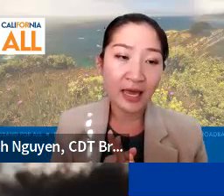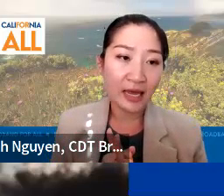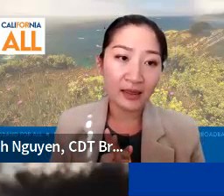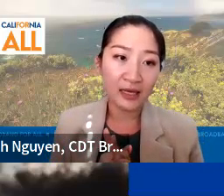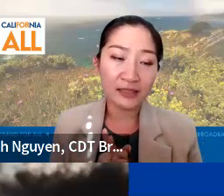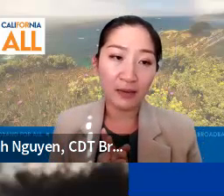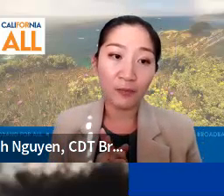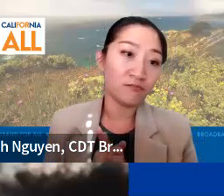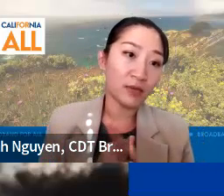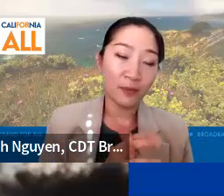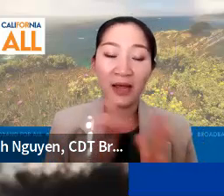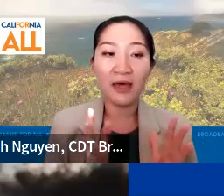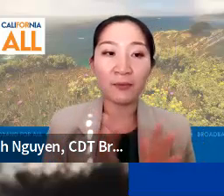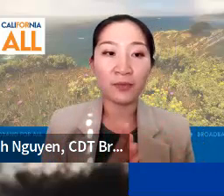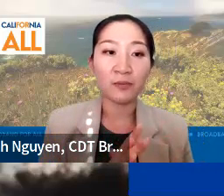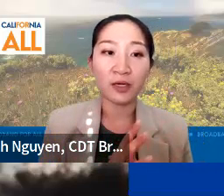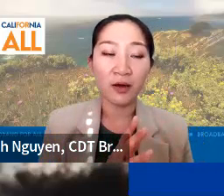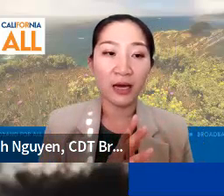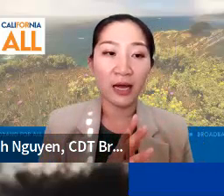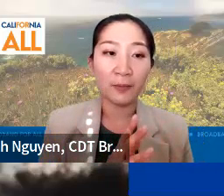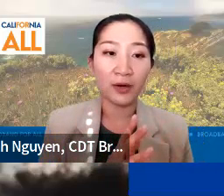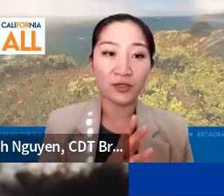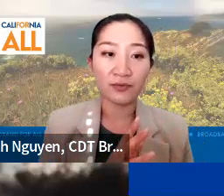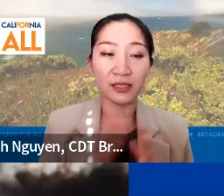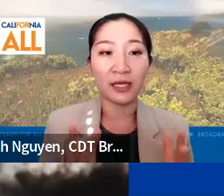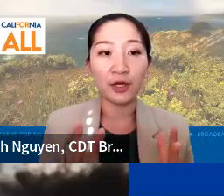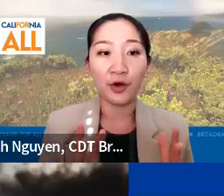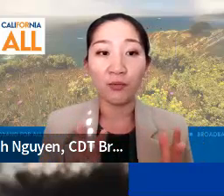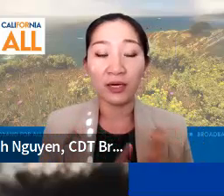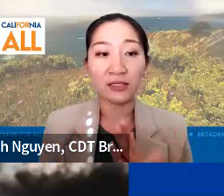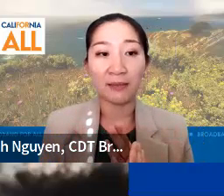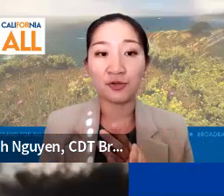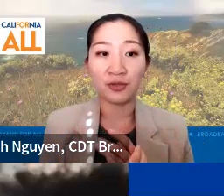Tuesday, and that's you know, by then we would want to really let you know what is captured